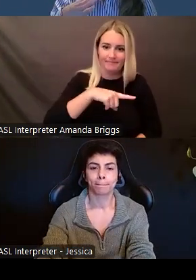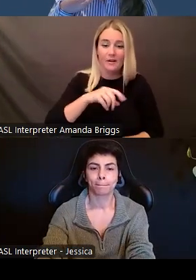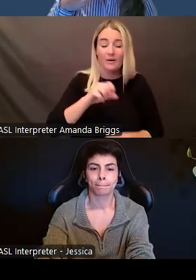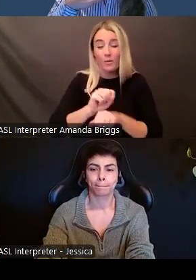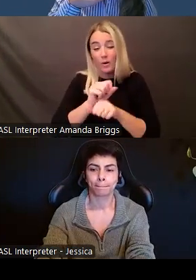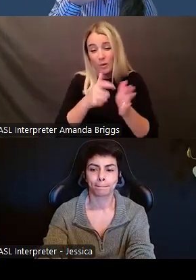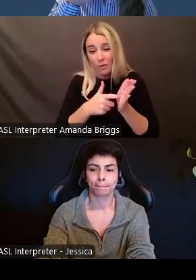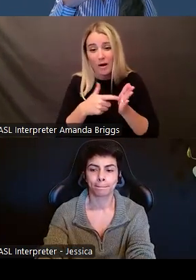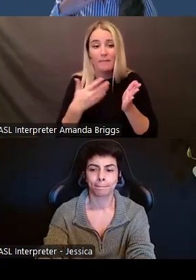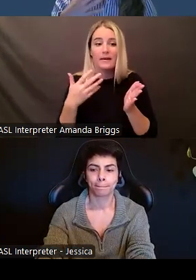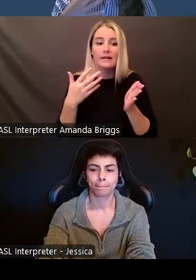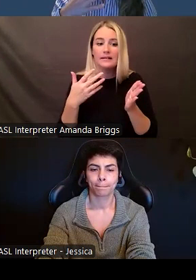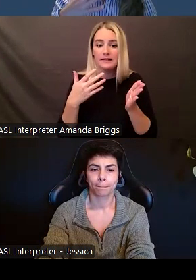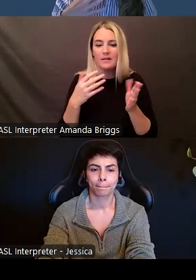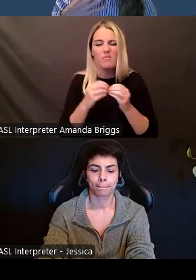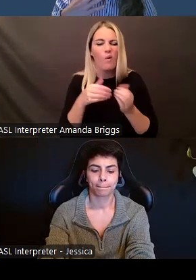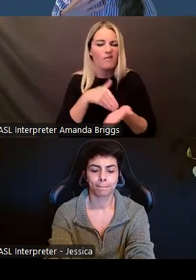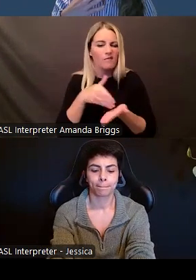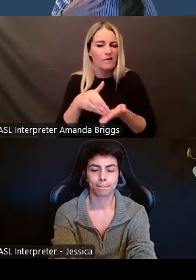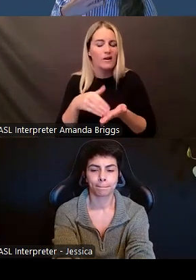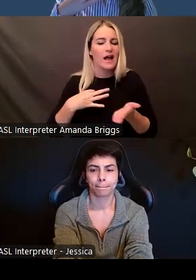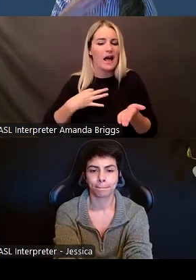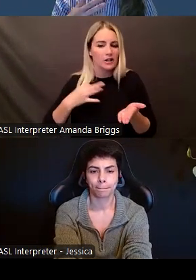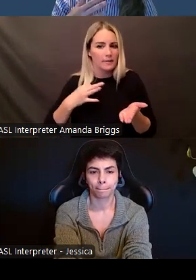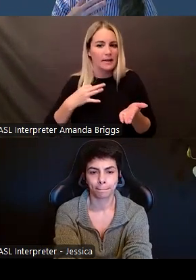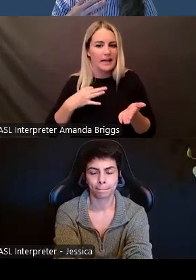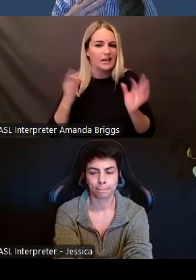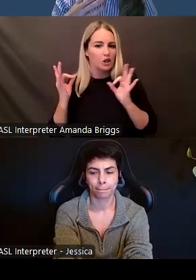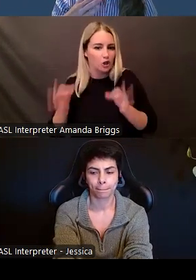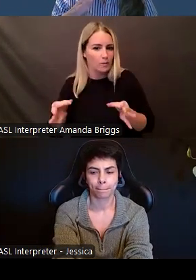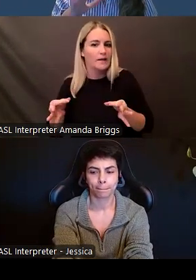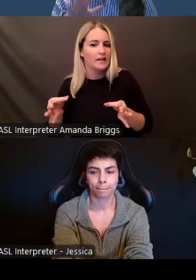and, more frequent eligibility determinations.